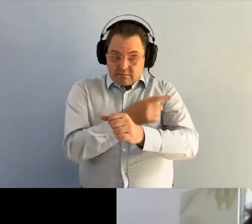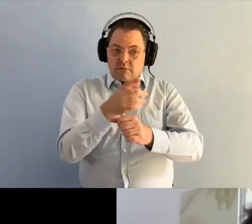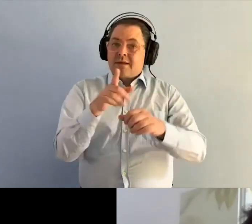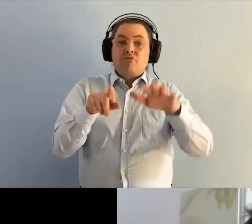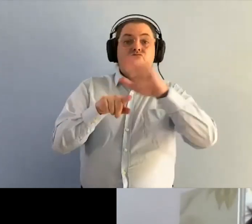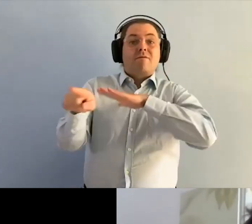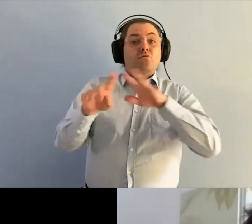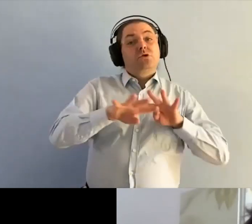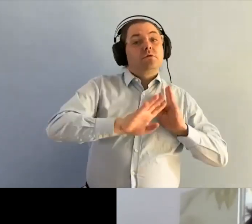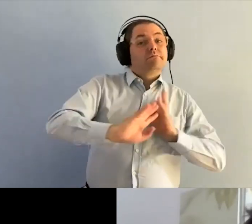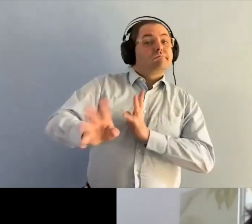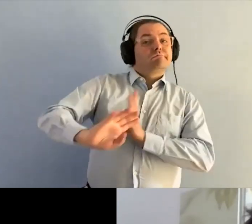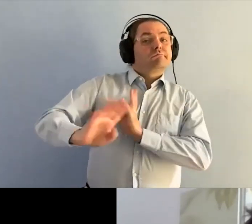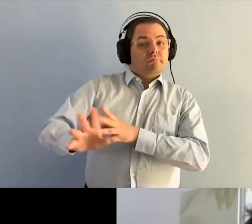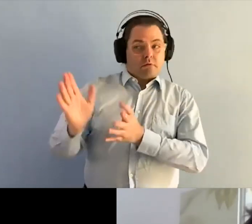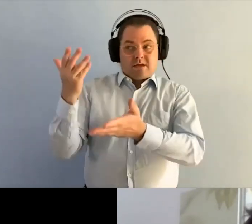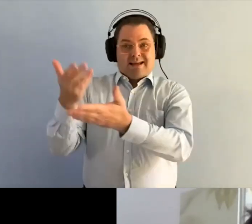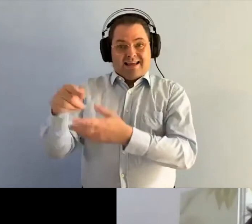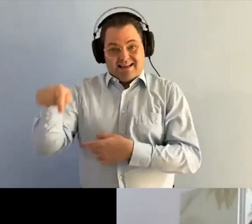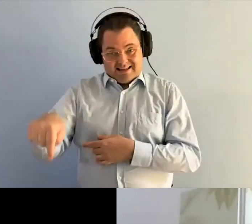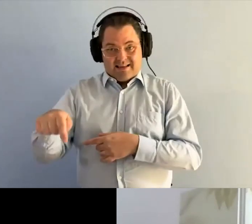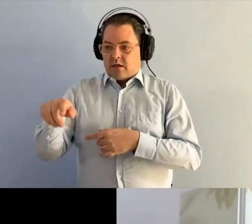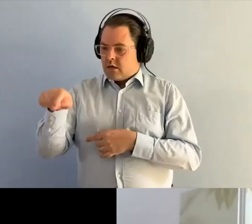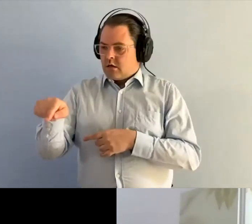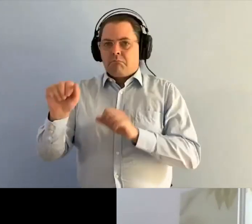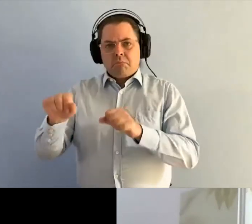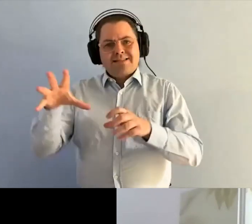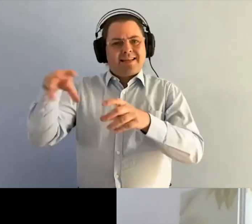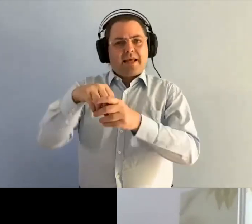ing for national strategies to include refugees that would be